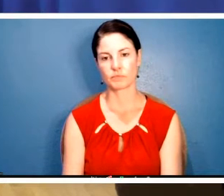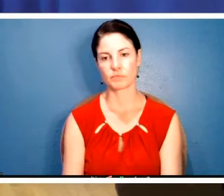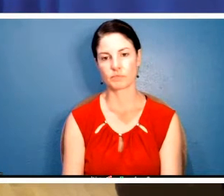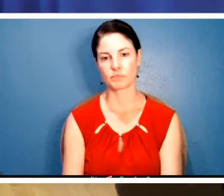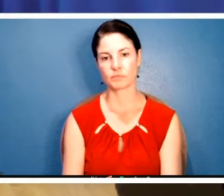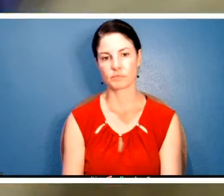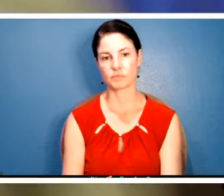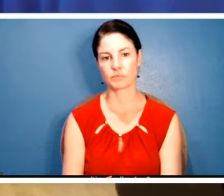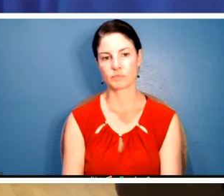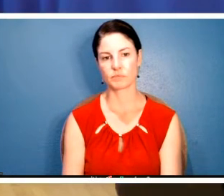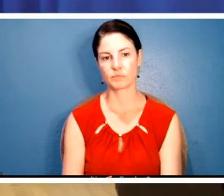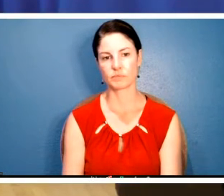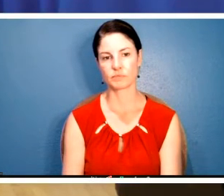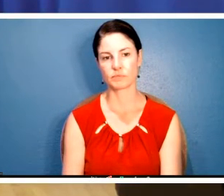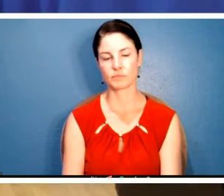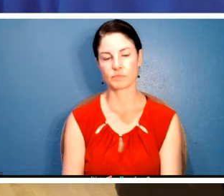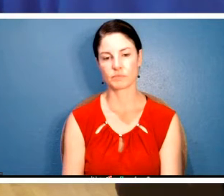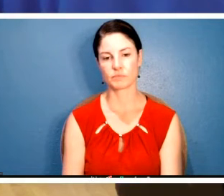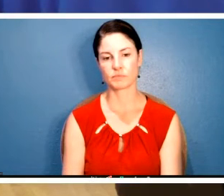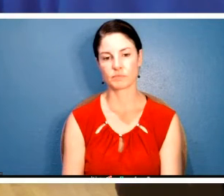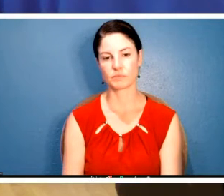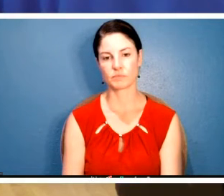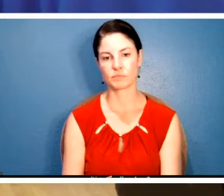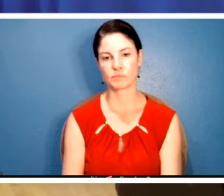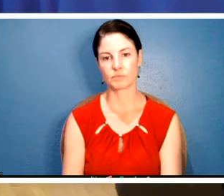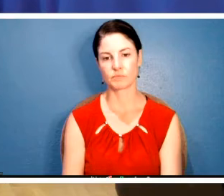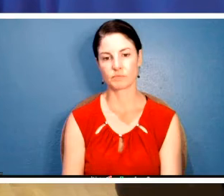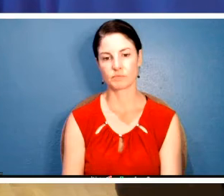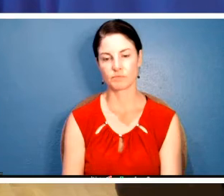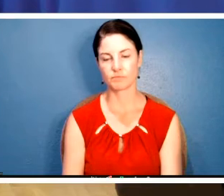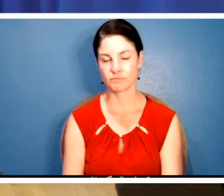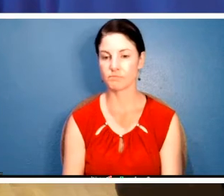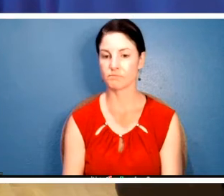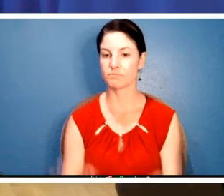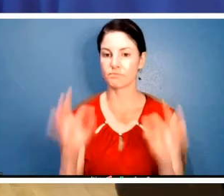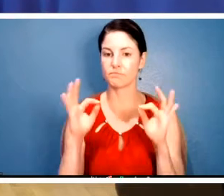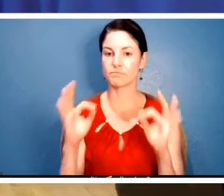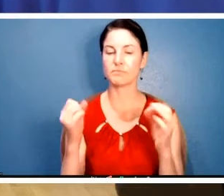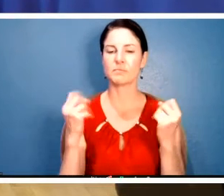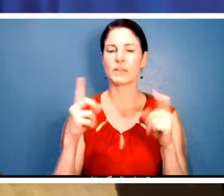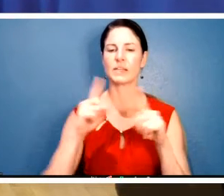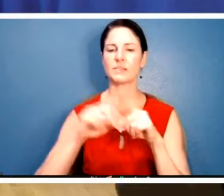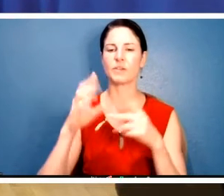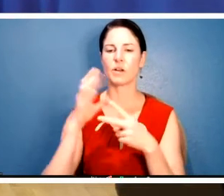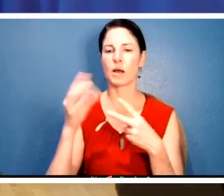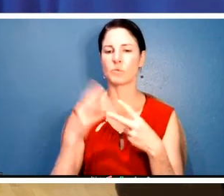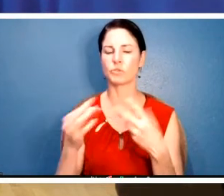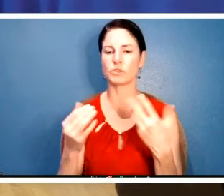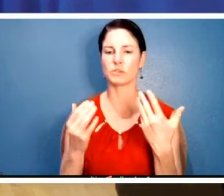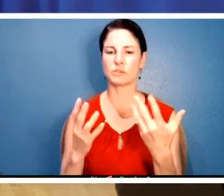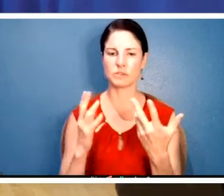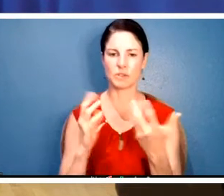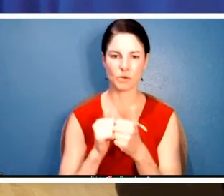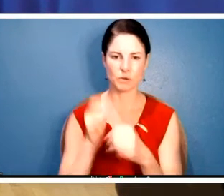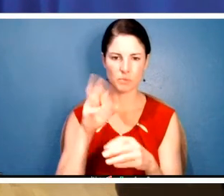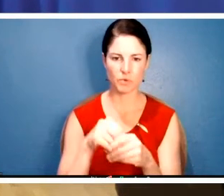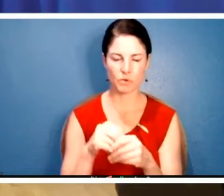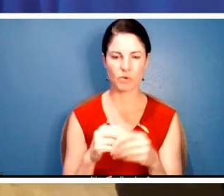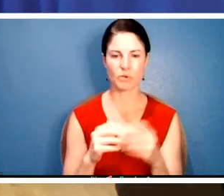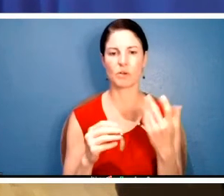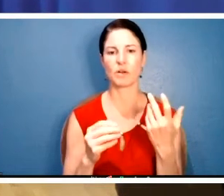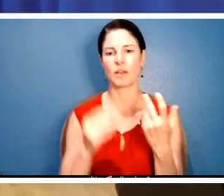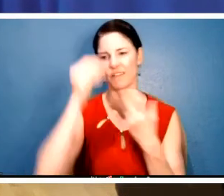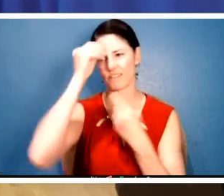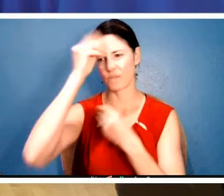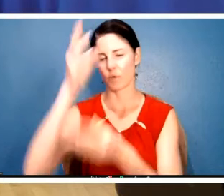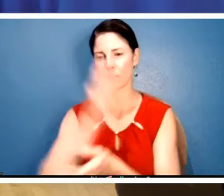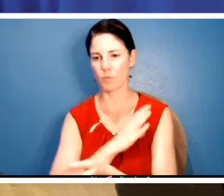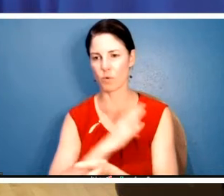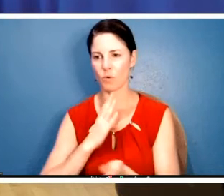SacGov: All right, wonderful so a lot of different options to participate and to let the board and our demographers know about your community.